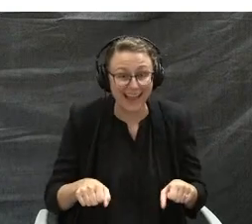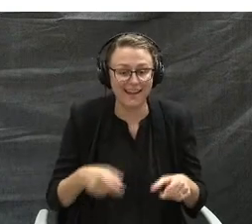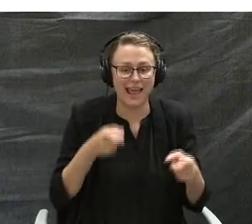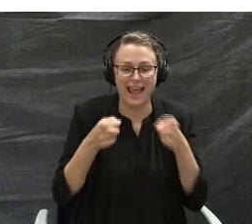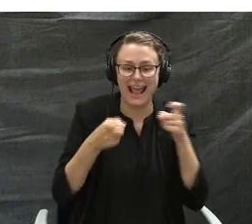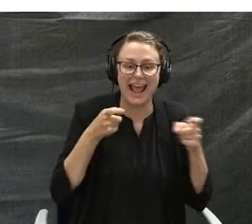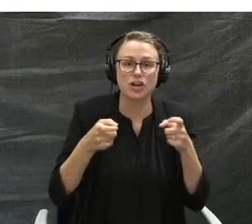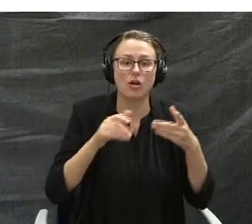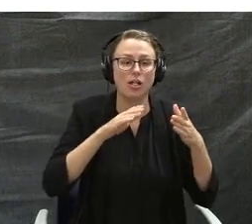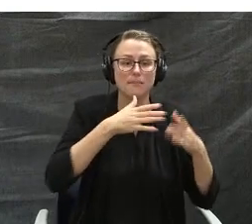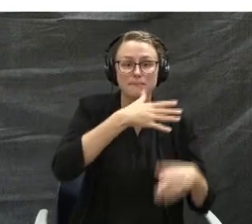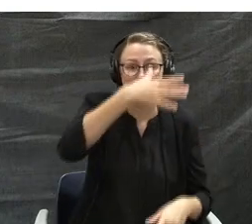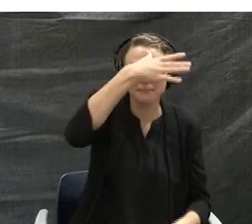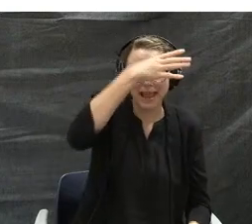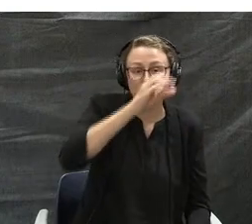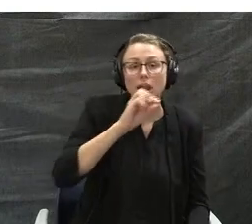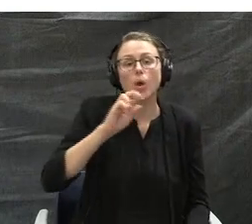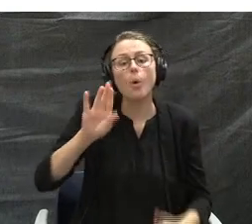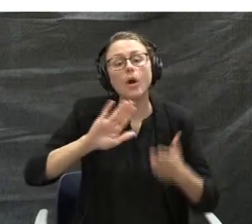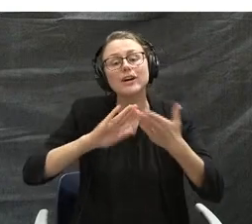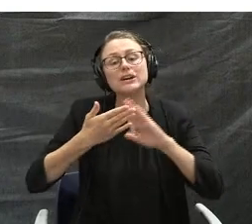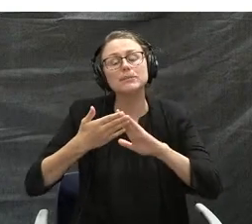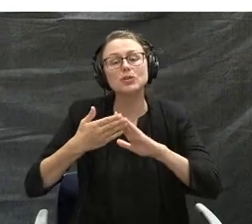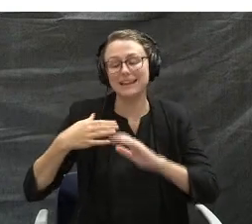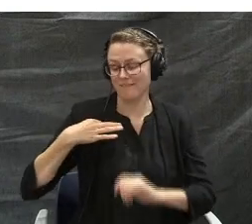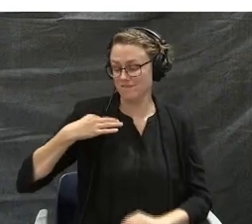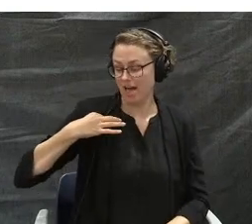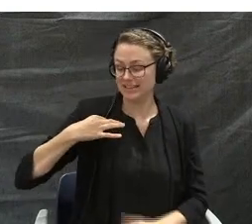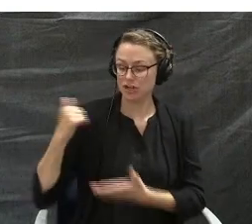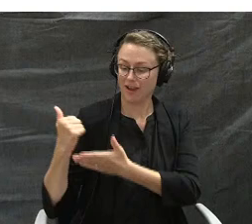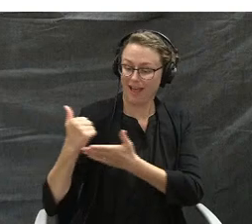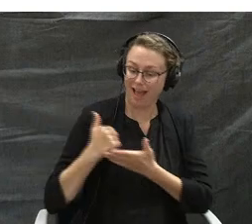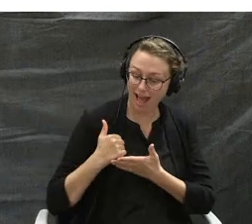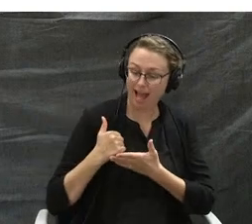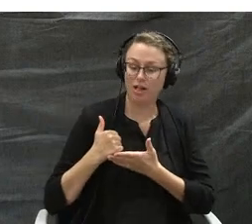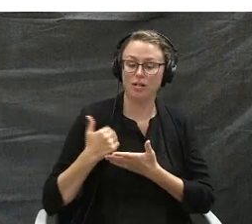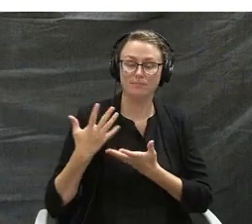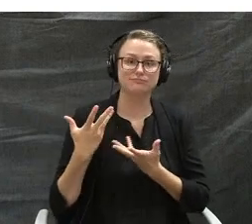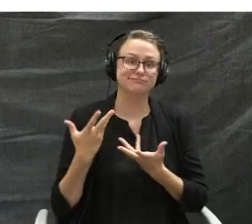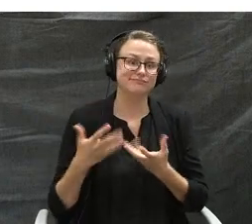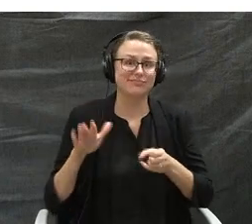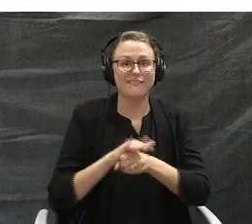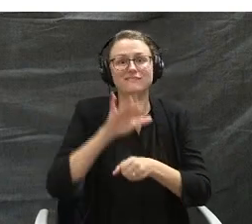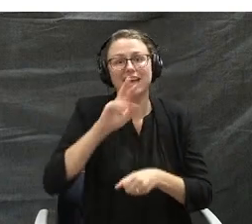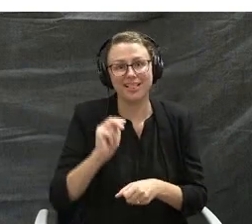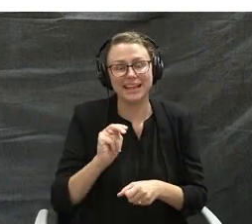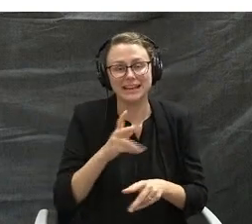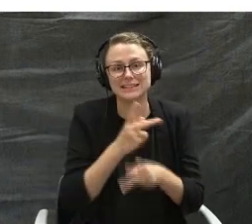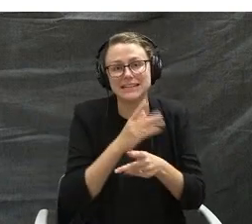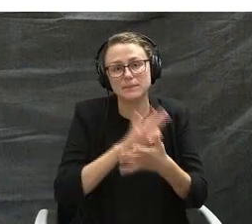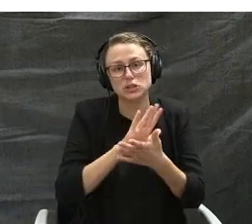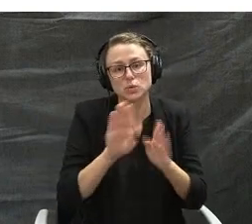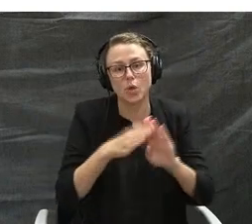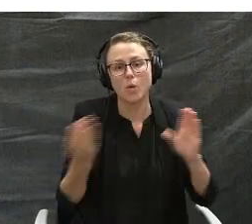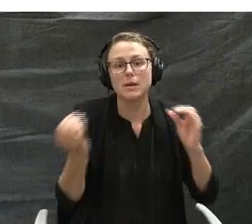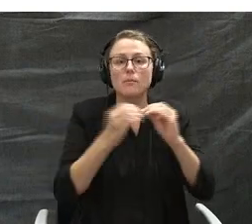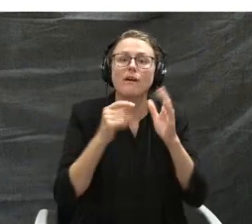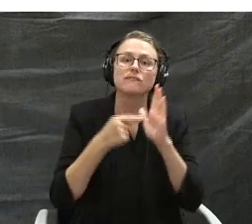complete extra work that would be needed to keep the schools open more. For example, if the schools need more labor to clean